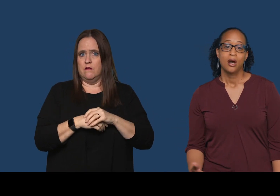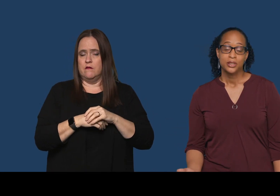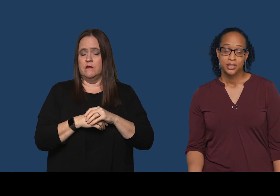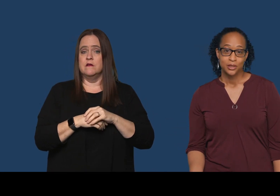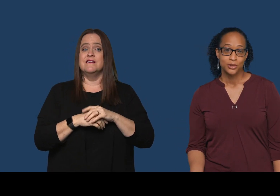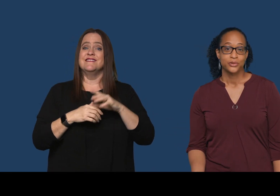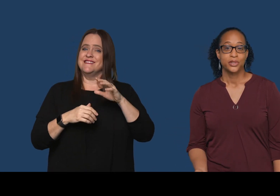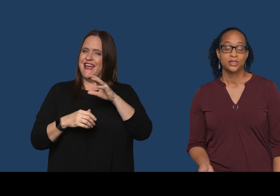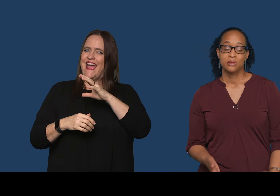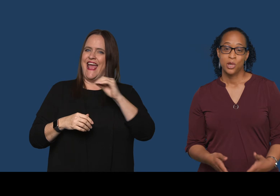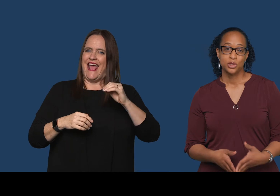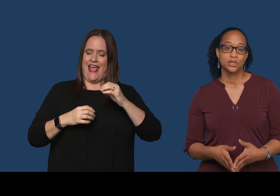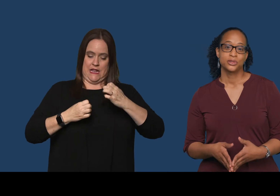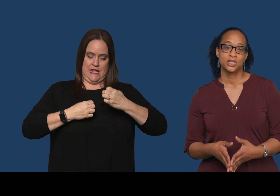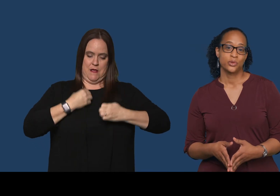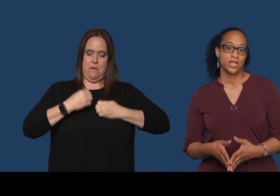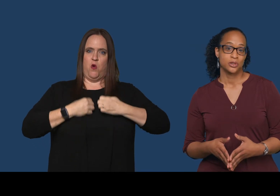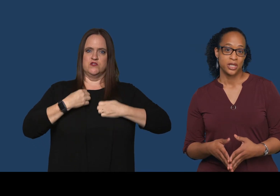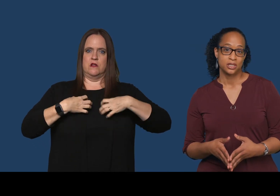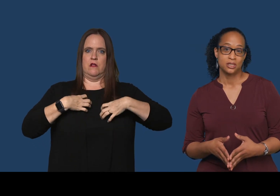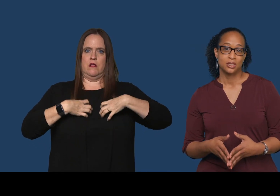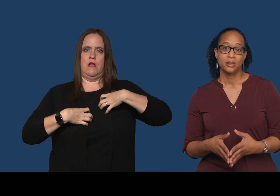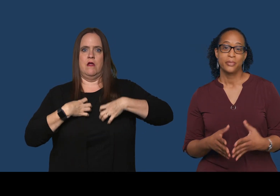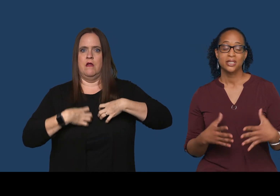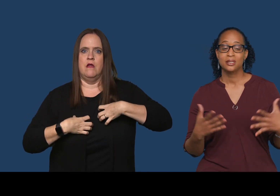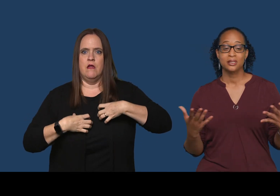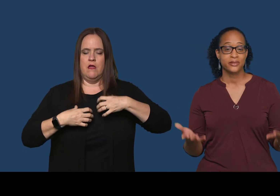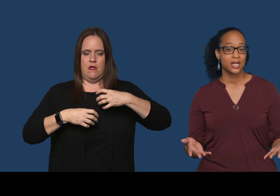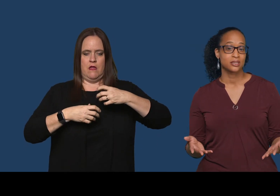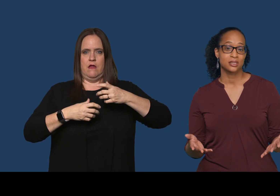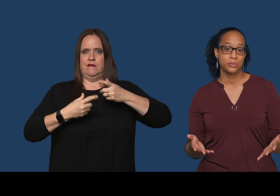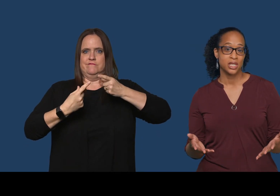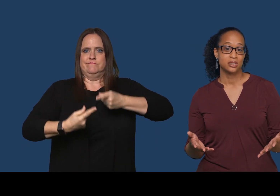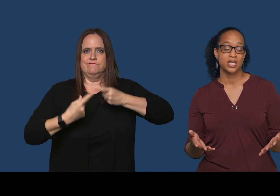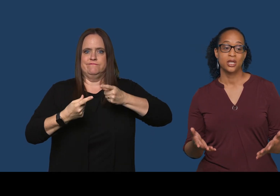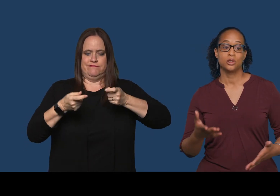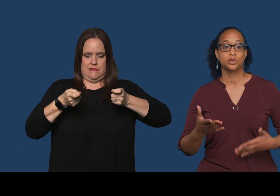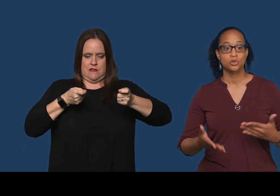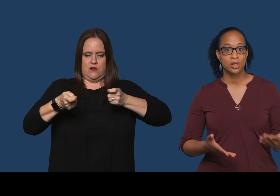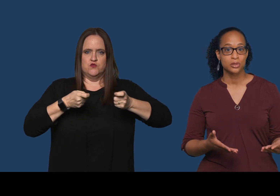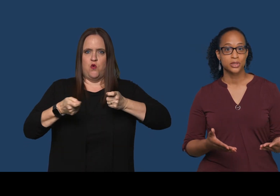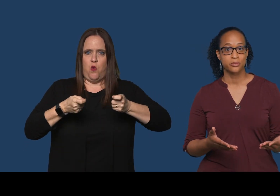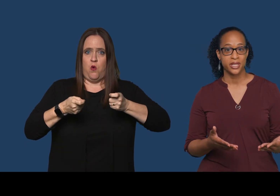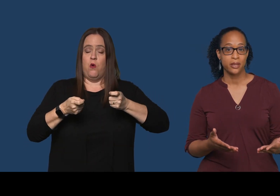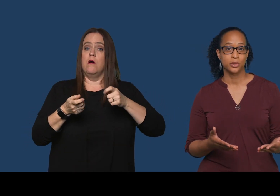Also there's emotional dysregulation. Basically that just means that you struggle to be able